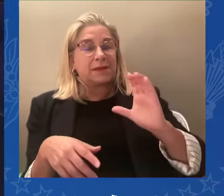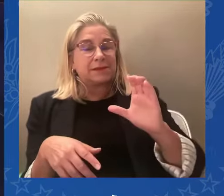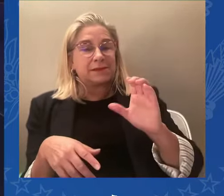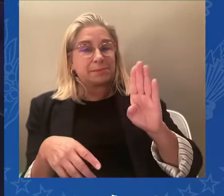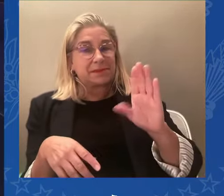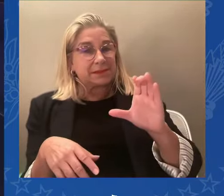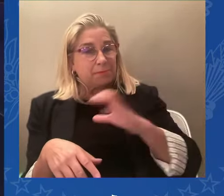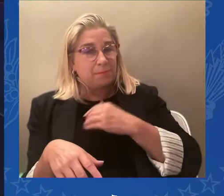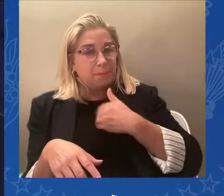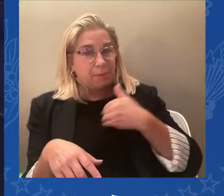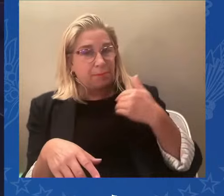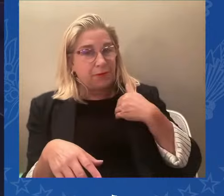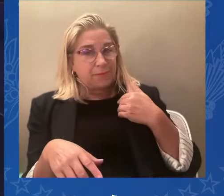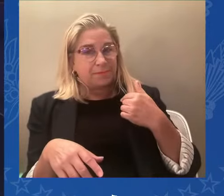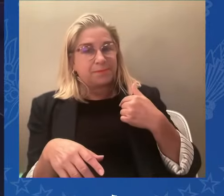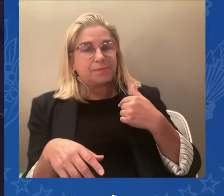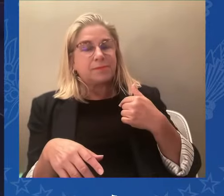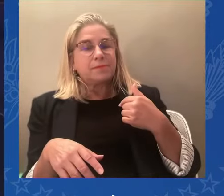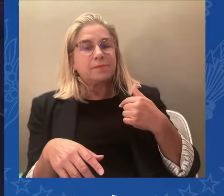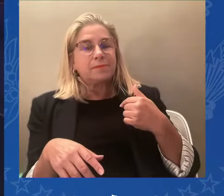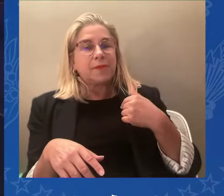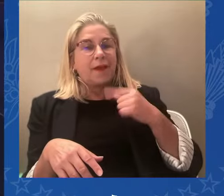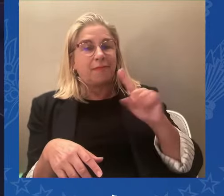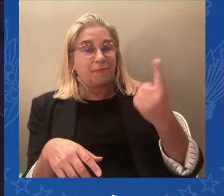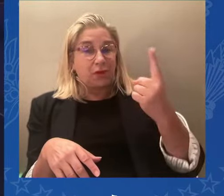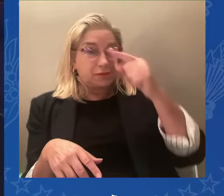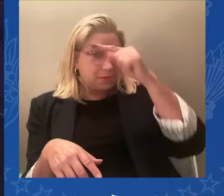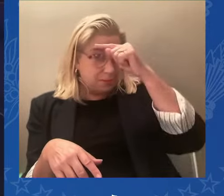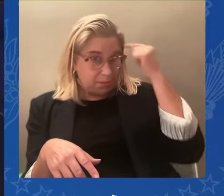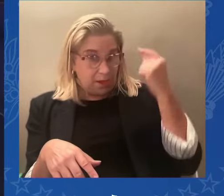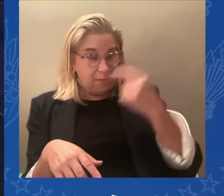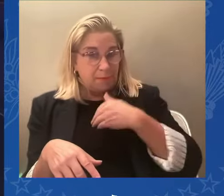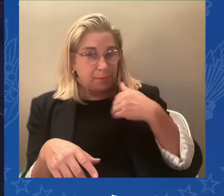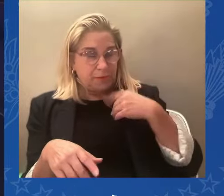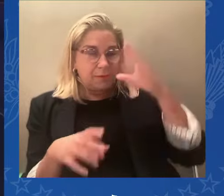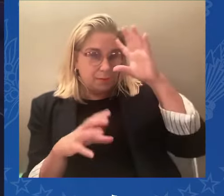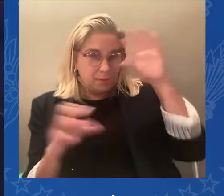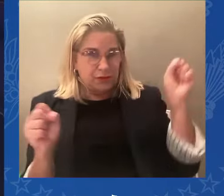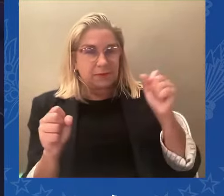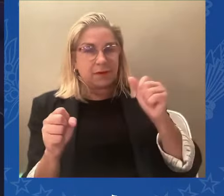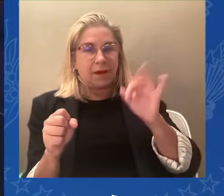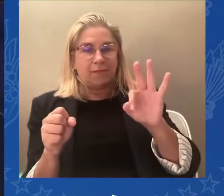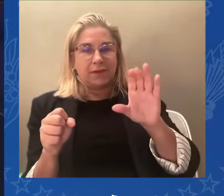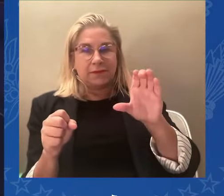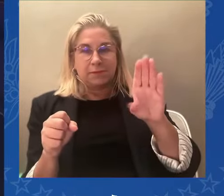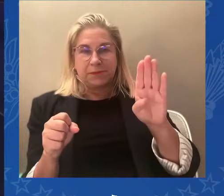And God willing, she will become the first woman of the Uni- -- president of the United States of America.